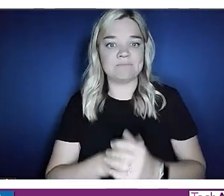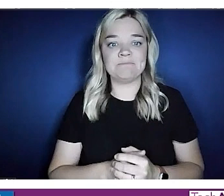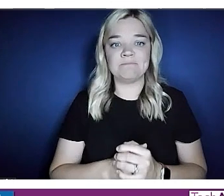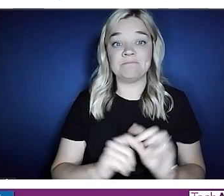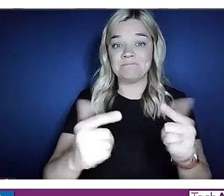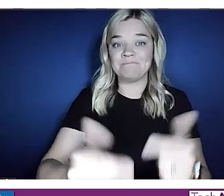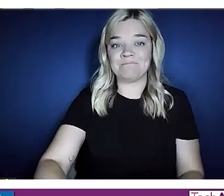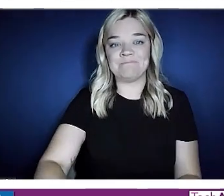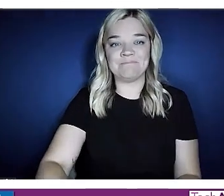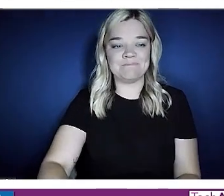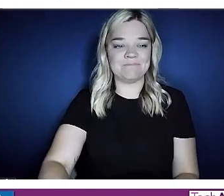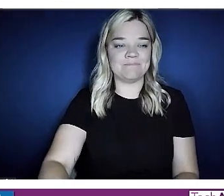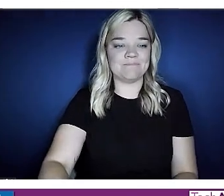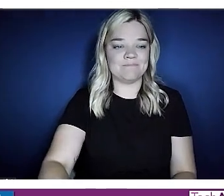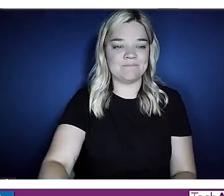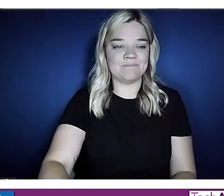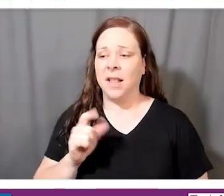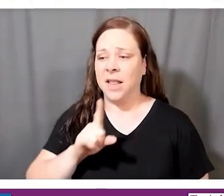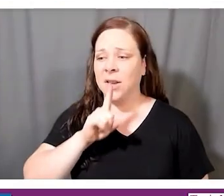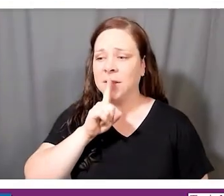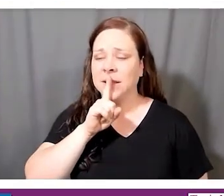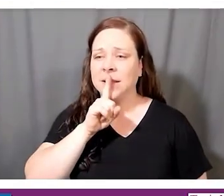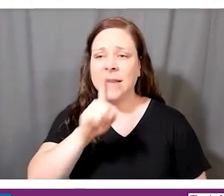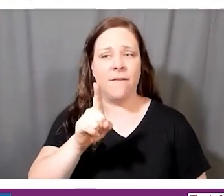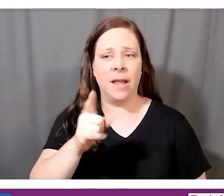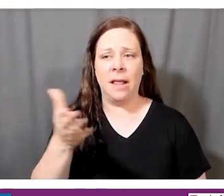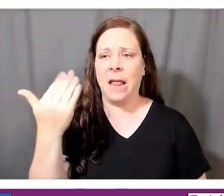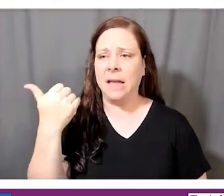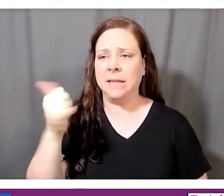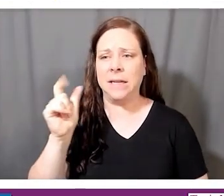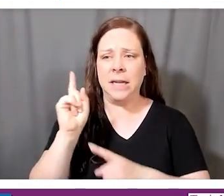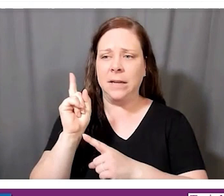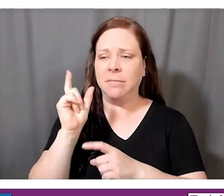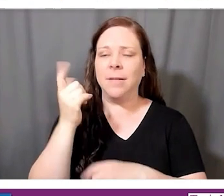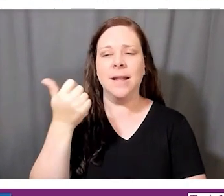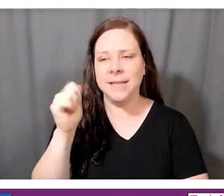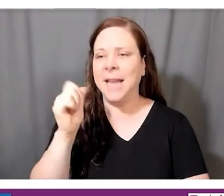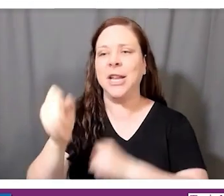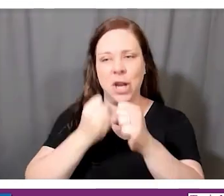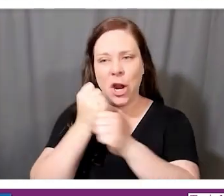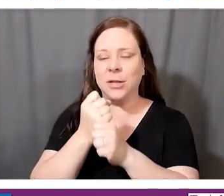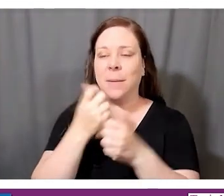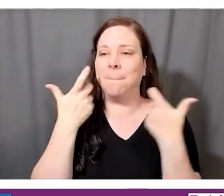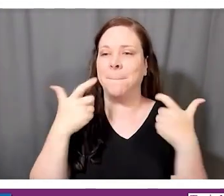There's definitely been in the last 10 years, a big swing, I would say from,